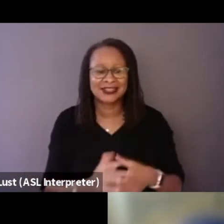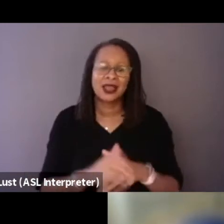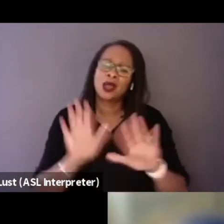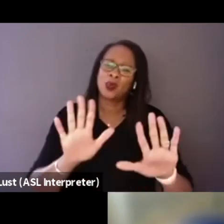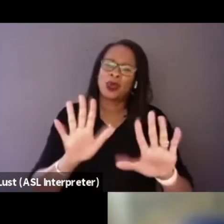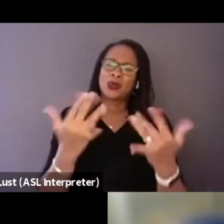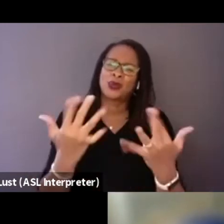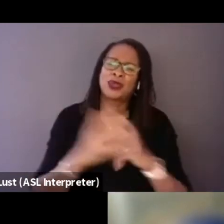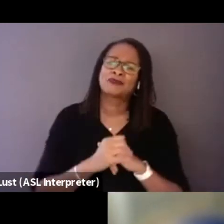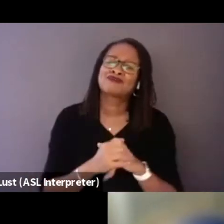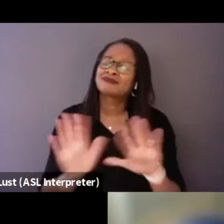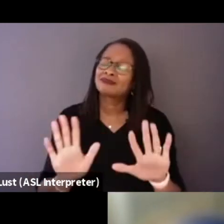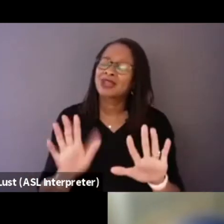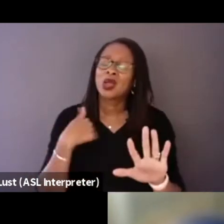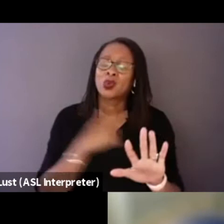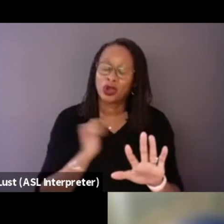We're all leaders, we all have our different-